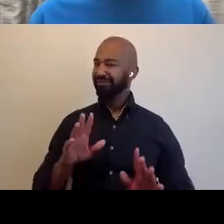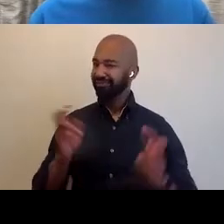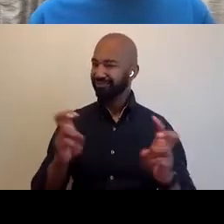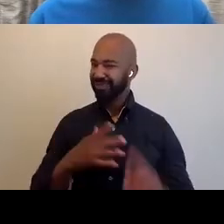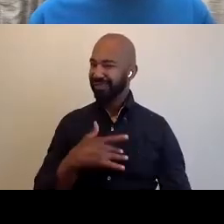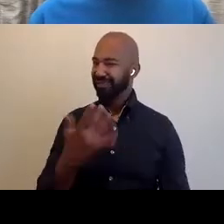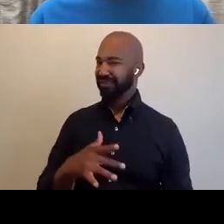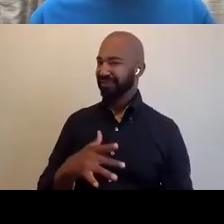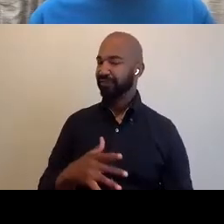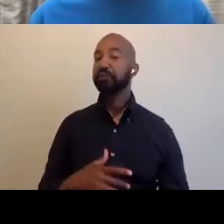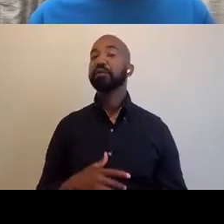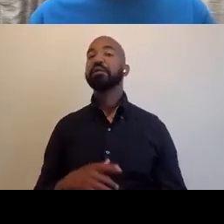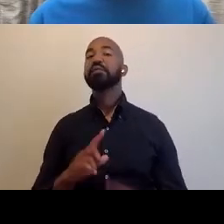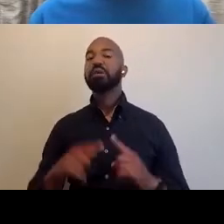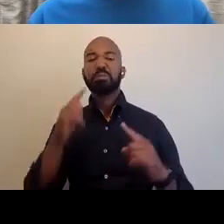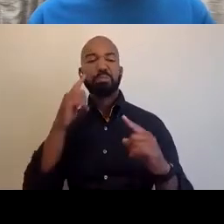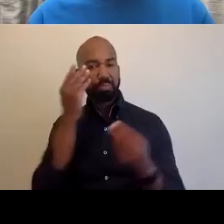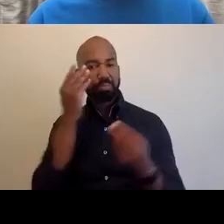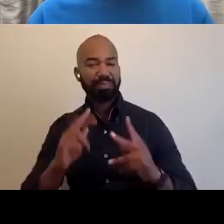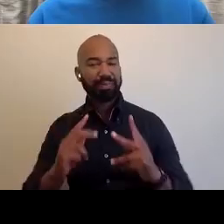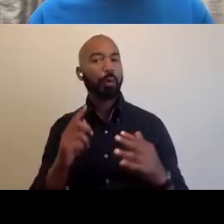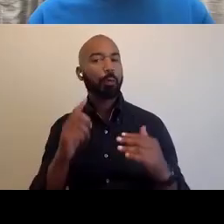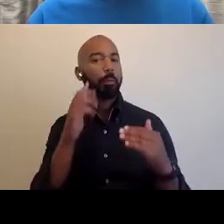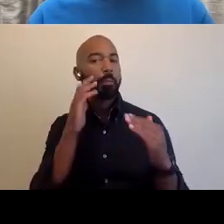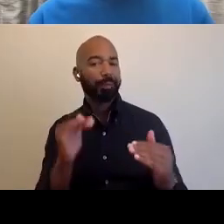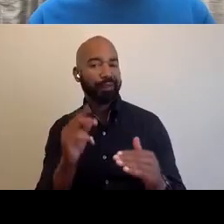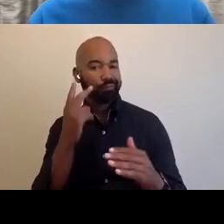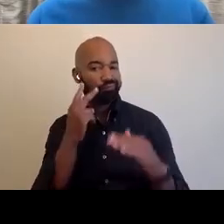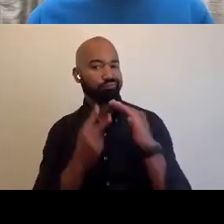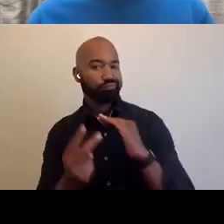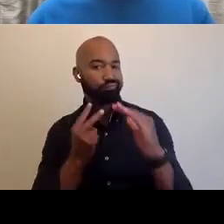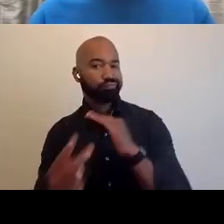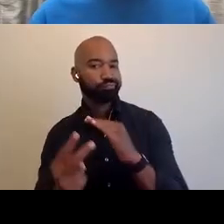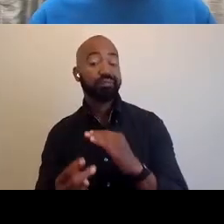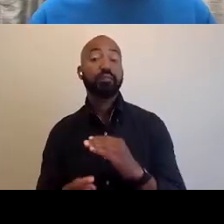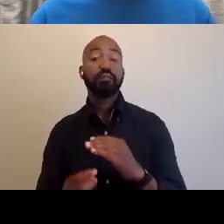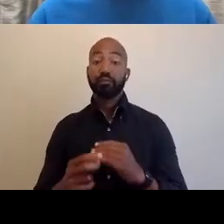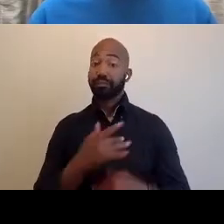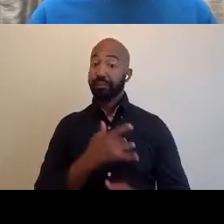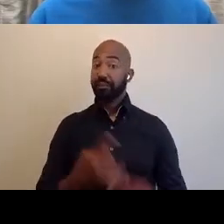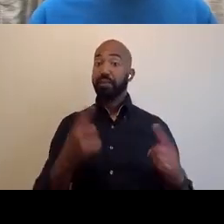that those are the expected things that I hear from my patients and know to be true about that process.